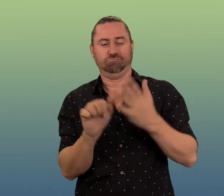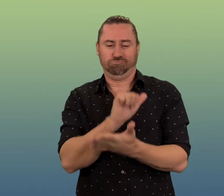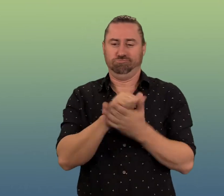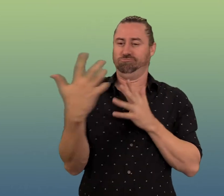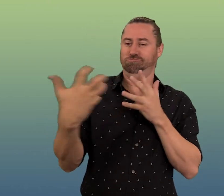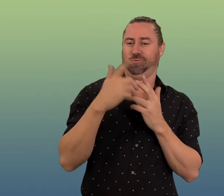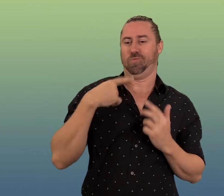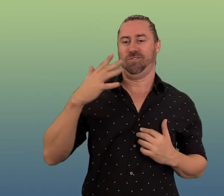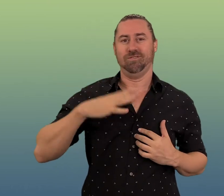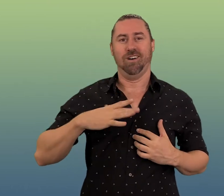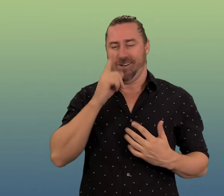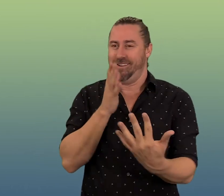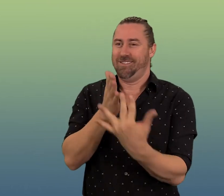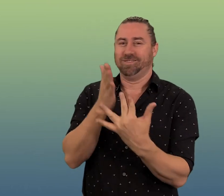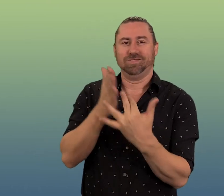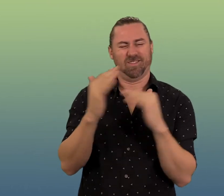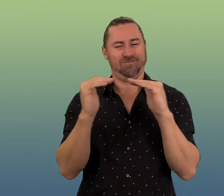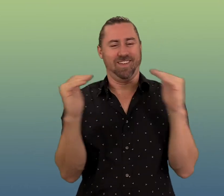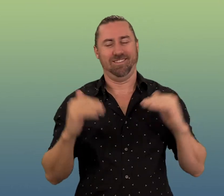and fair access to the transport system.